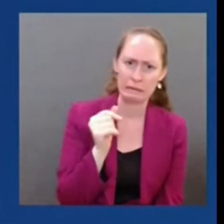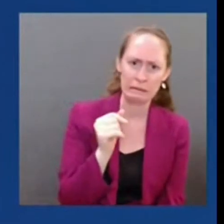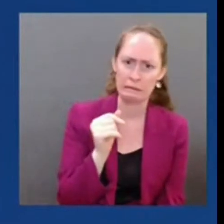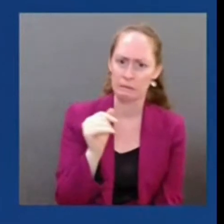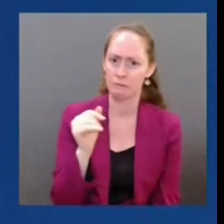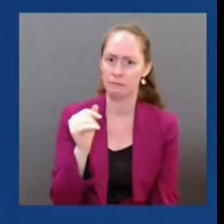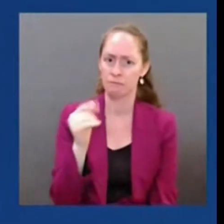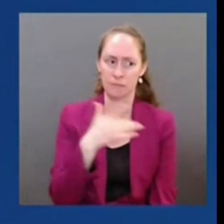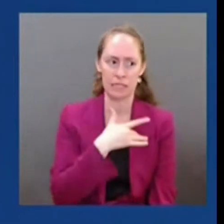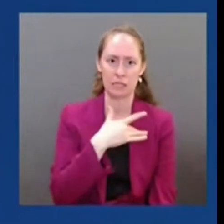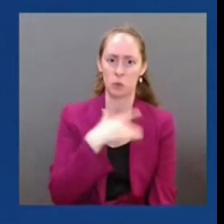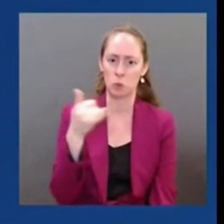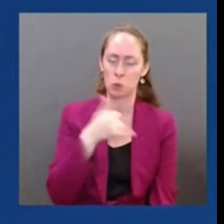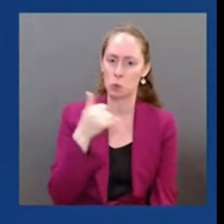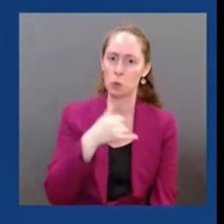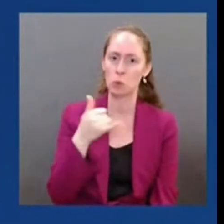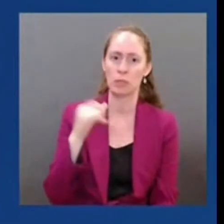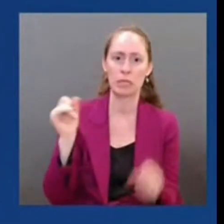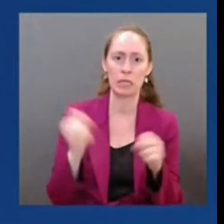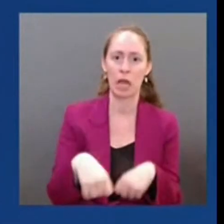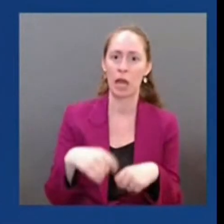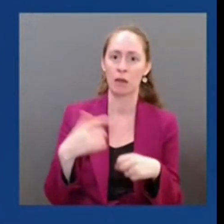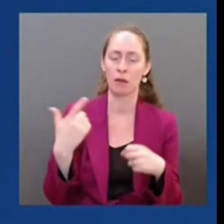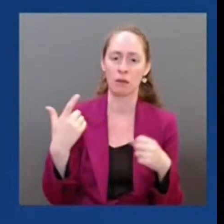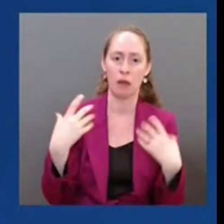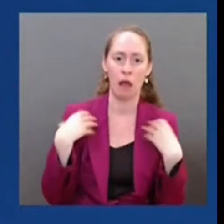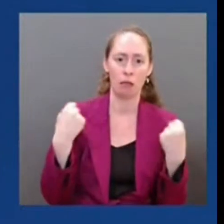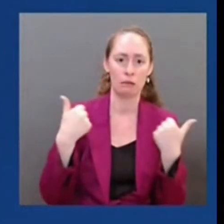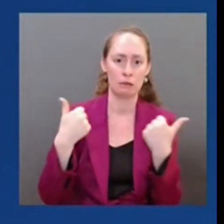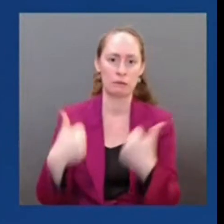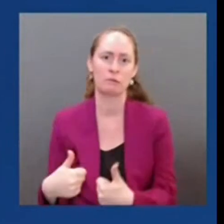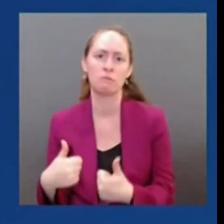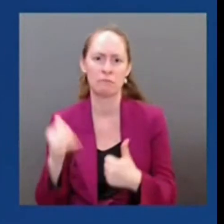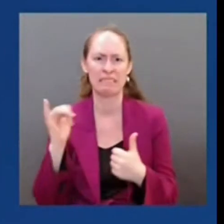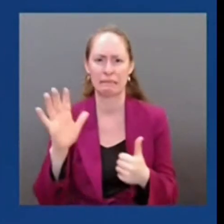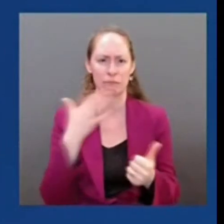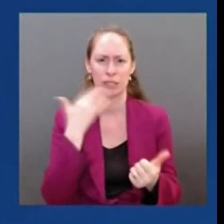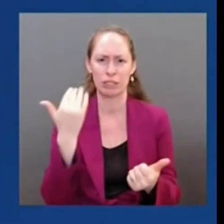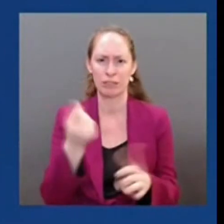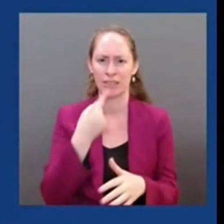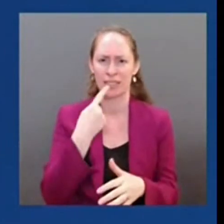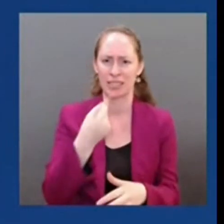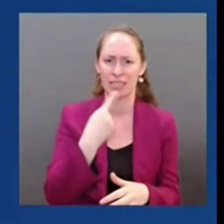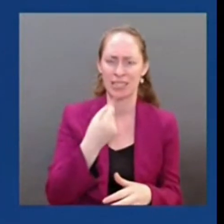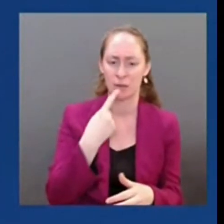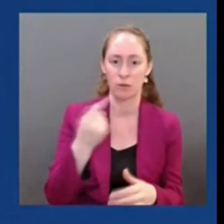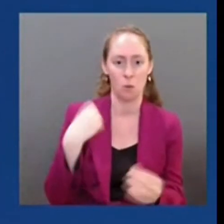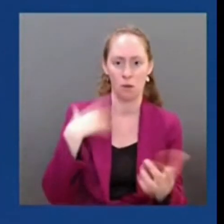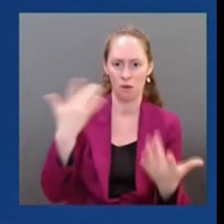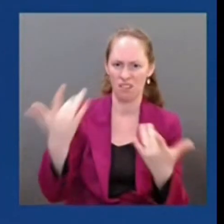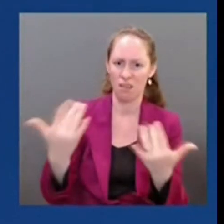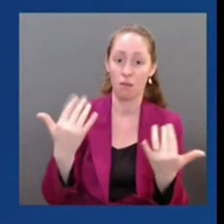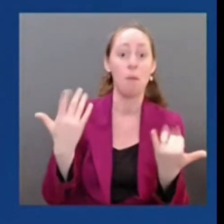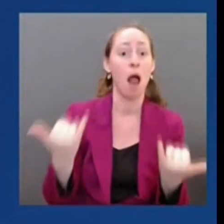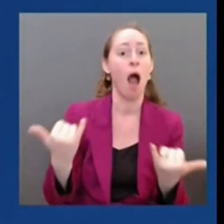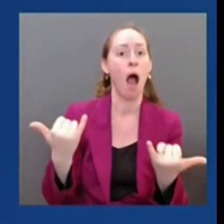AND THAT MESSAGING ANDITY MIND SET SETS IN, AND IT TAKES A LOT OF EFFORT TO GET PEOPLE TO